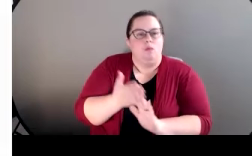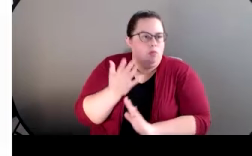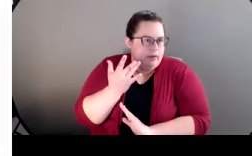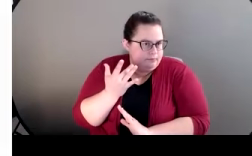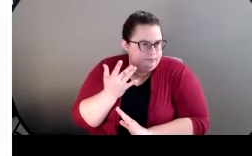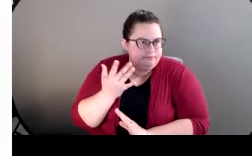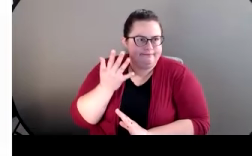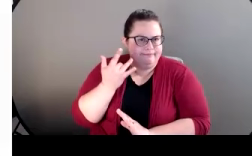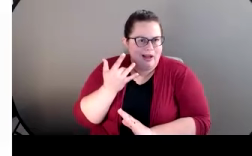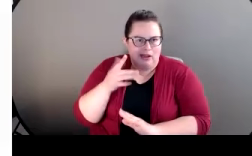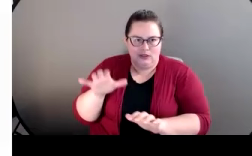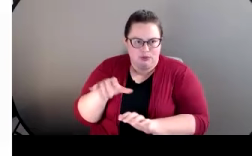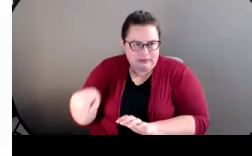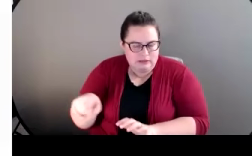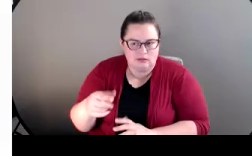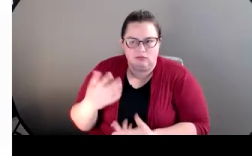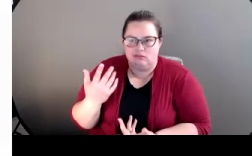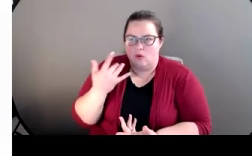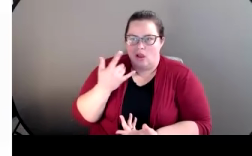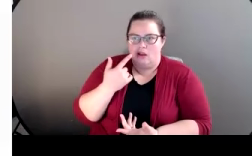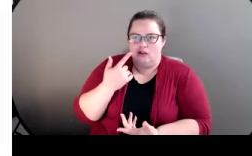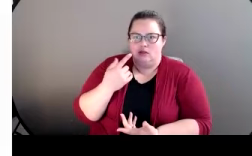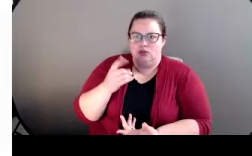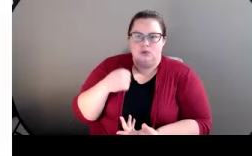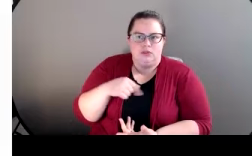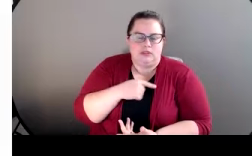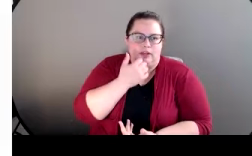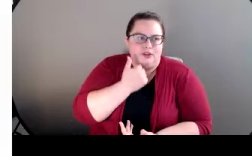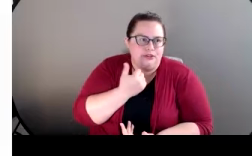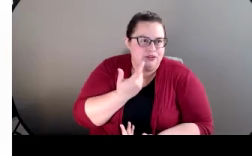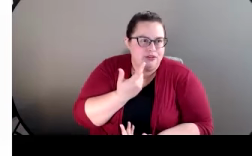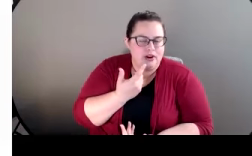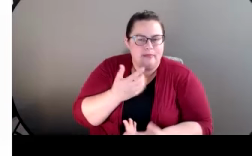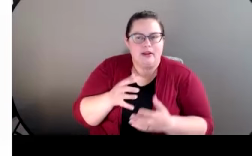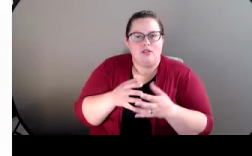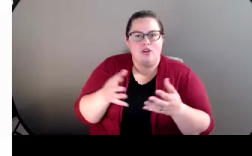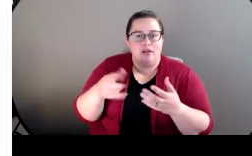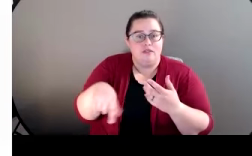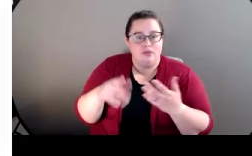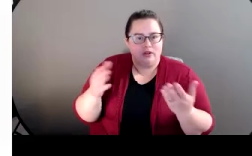why we're not just going, you know, a lot of you that are here. I know you're already converted,